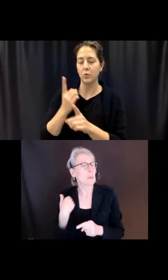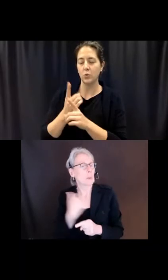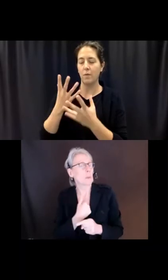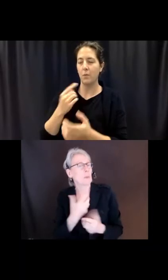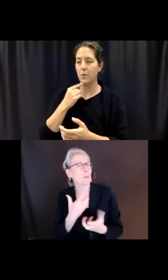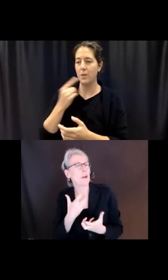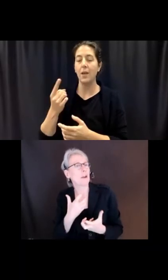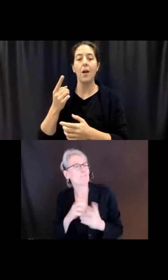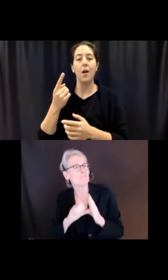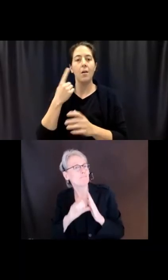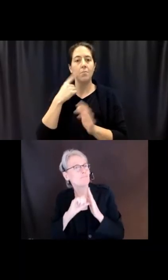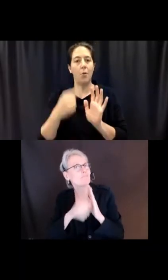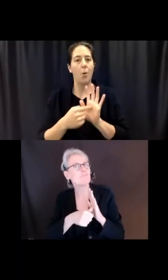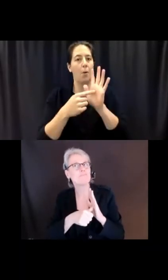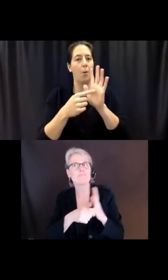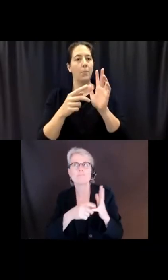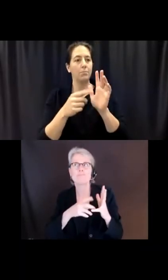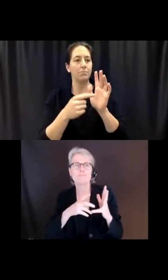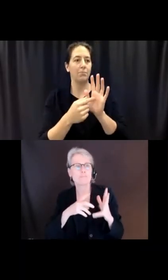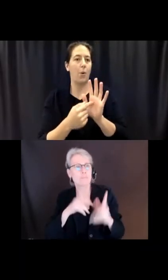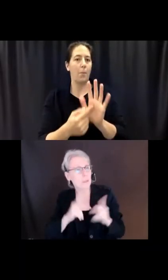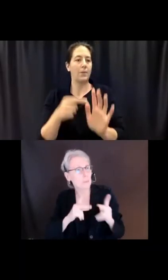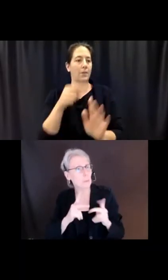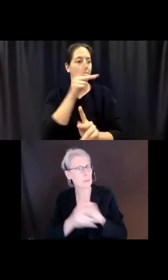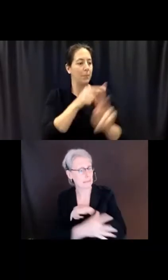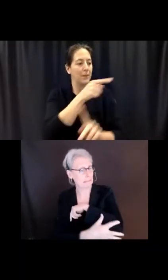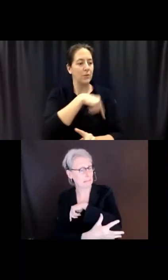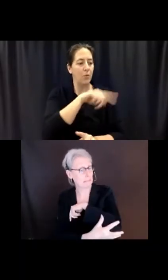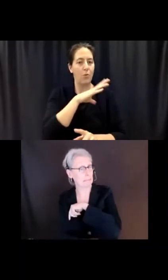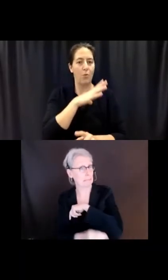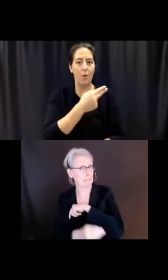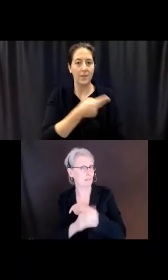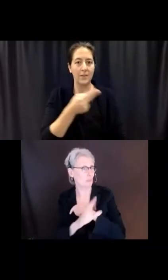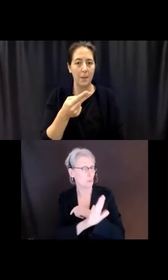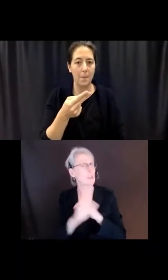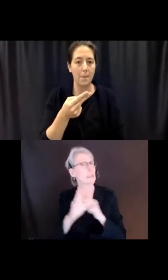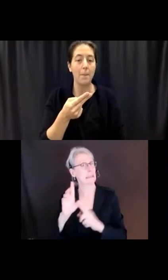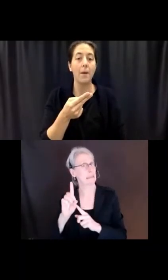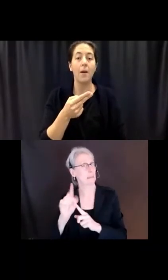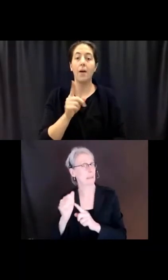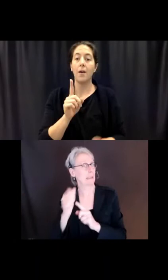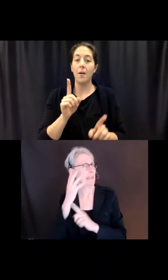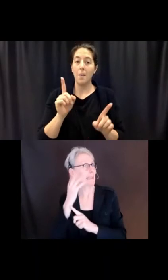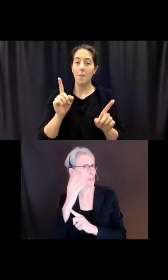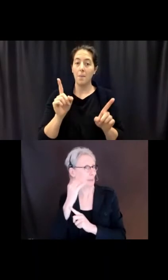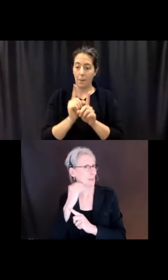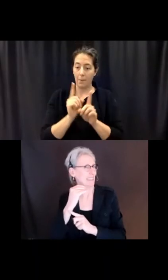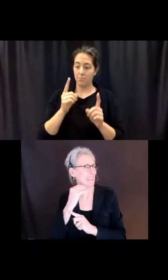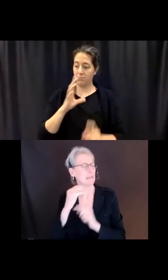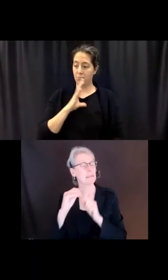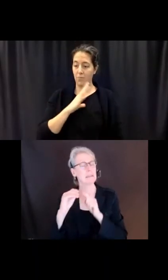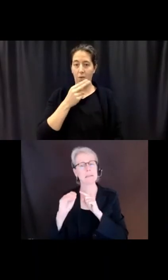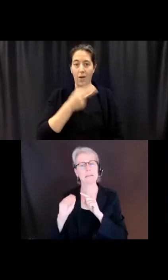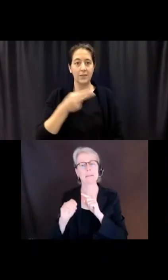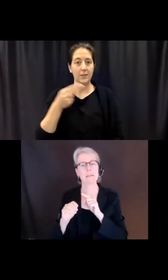WE WANT TO SHOWCASE THE FACT THAT PEOPLE WITH DISABILITIES NOT ONLY CAN PERFORM WITHIN A